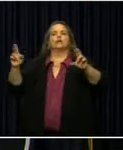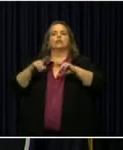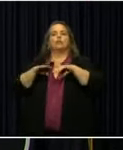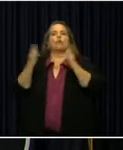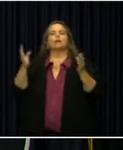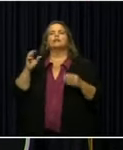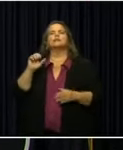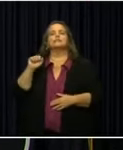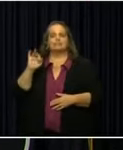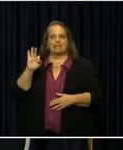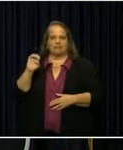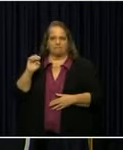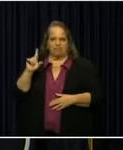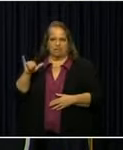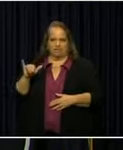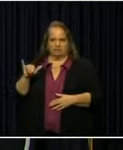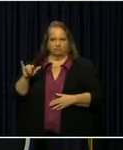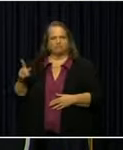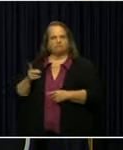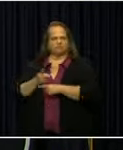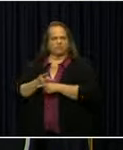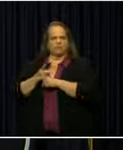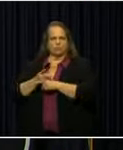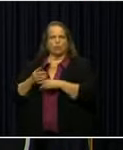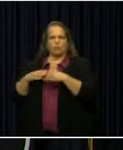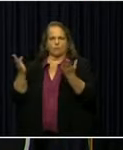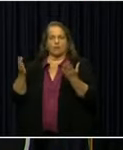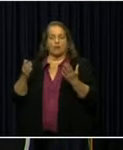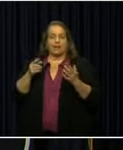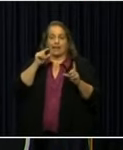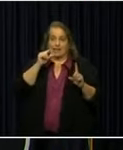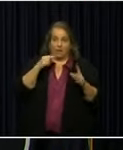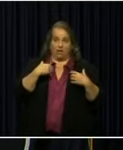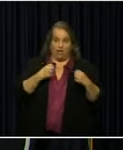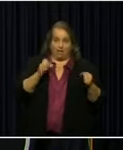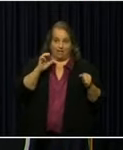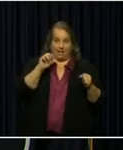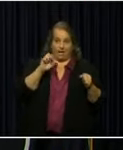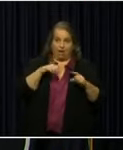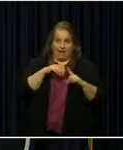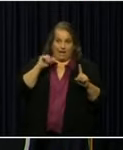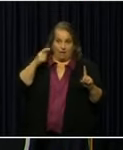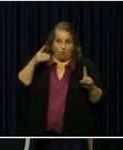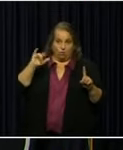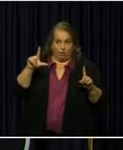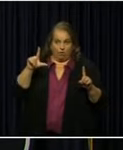THERE. I THINK THE WHITE HOUSE GUIDANCE IS PRETTY TELLING ON THAT. ONE QUESTION THAT CAME IN.